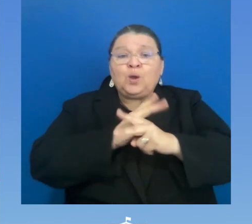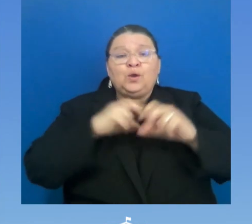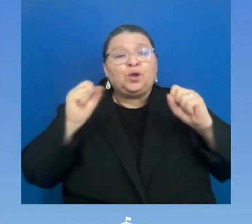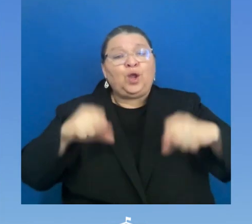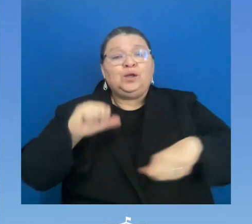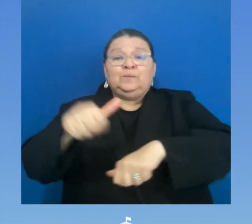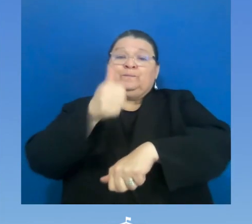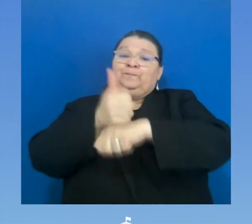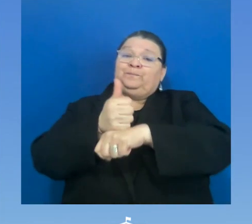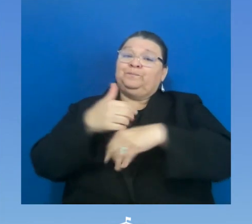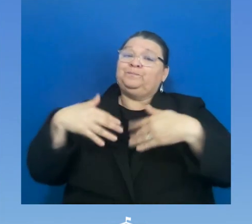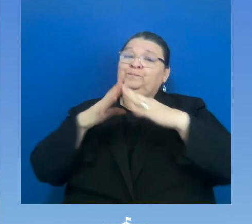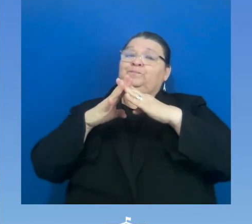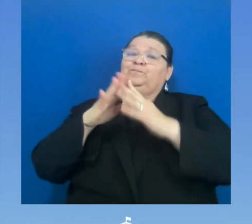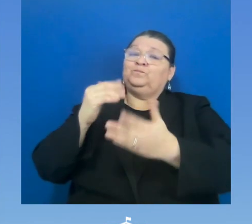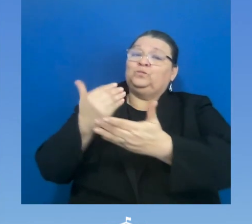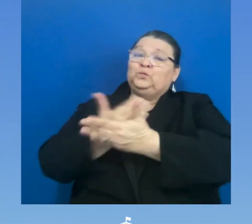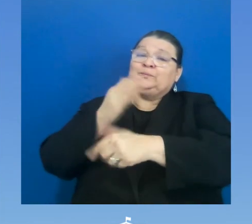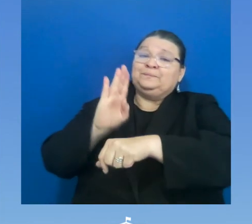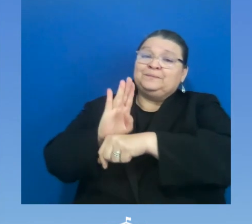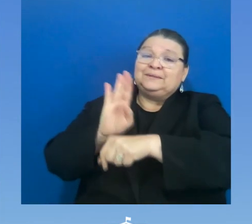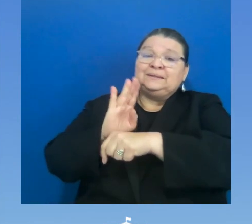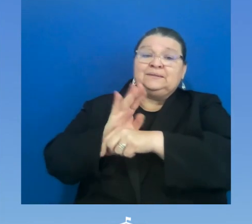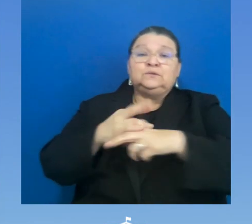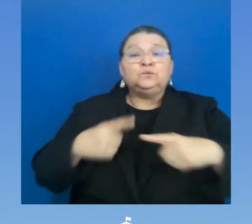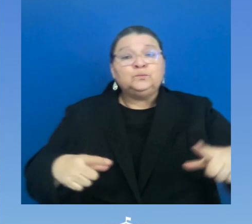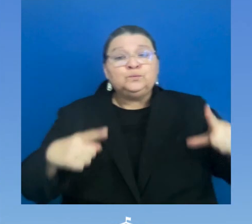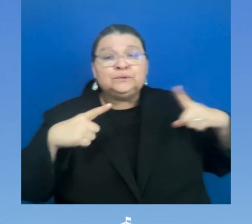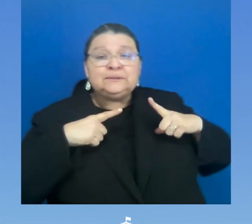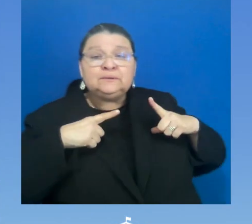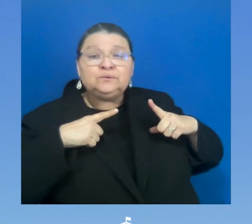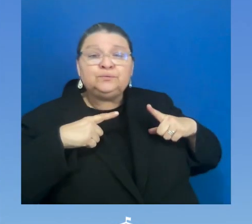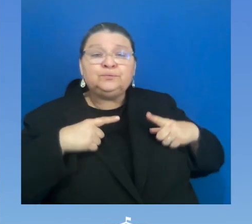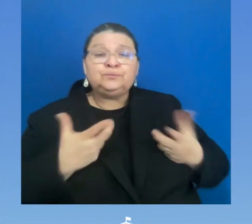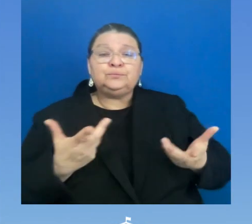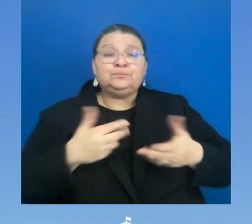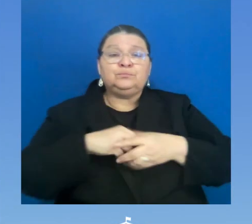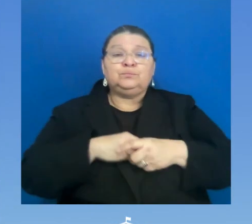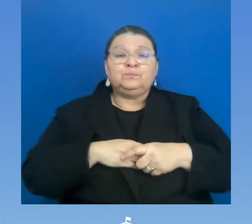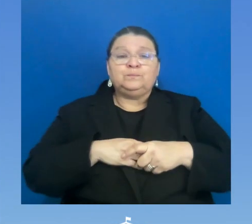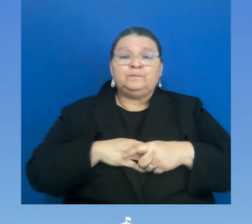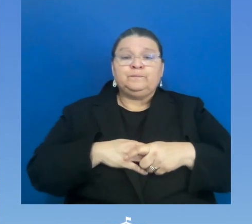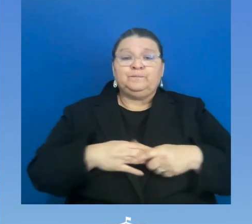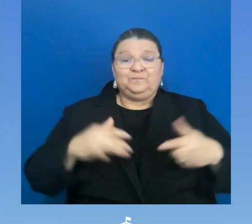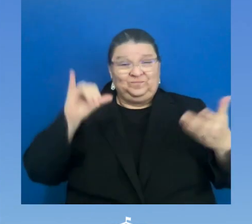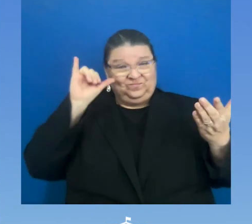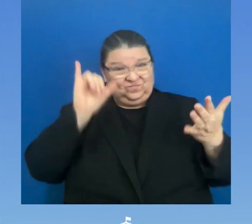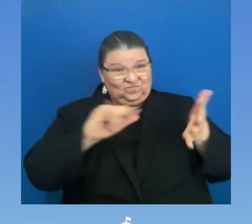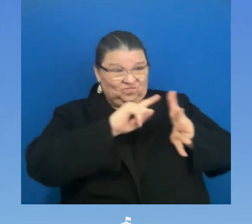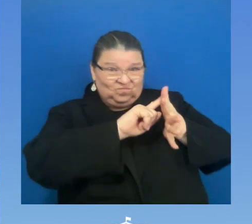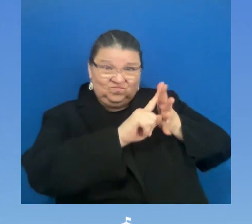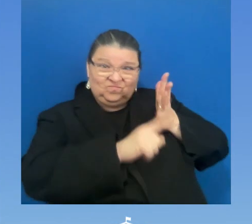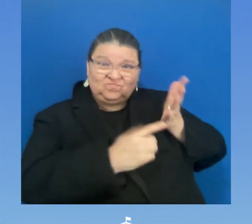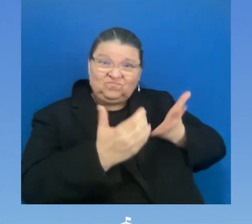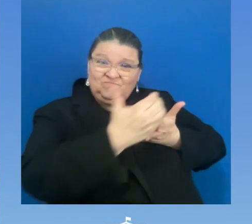As one must recognize, lower wages mean working women have less money -- less money to save today.